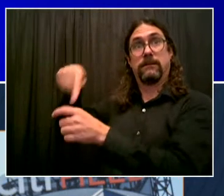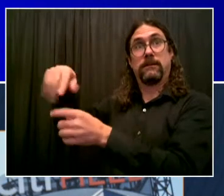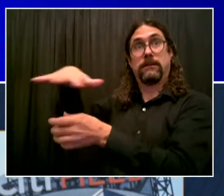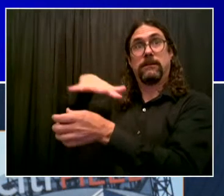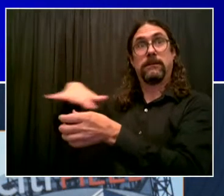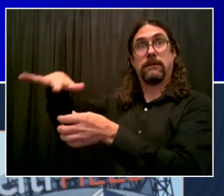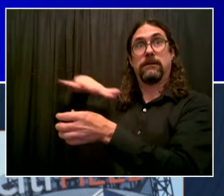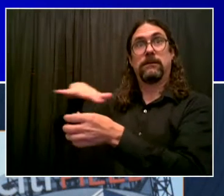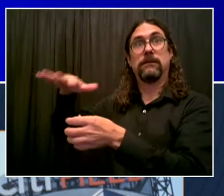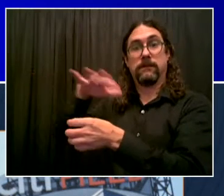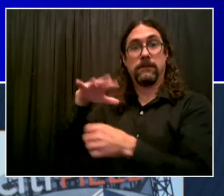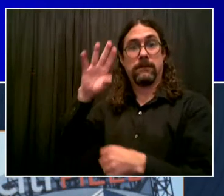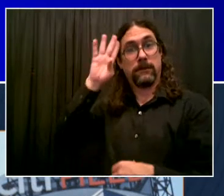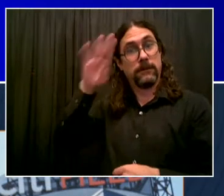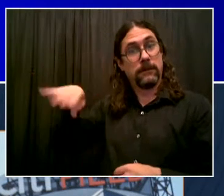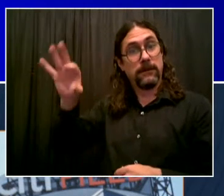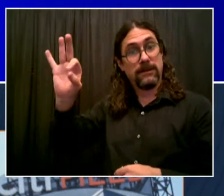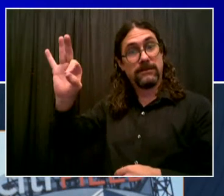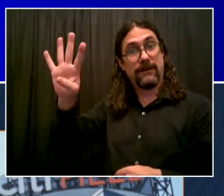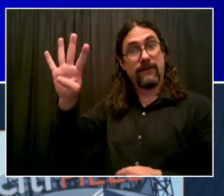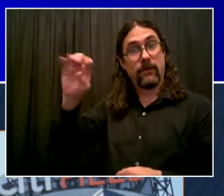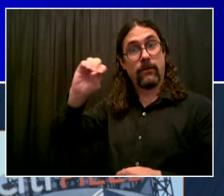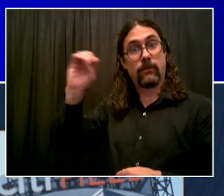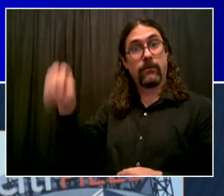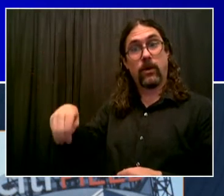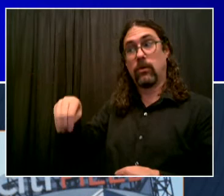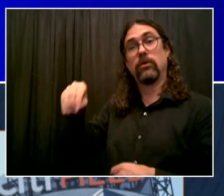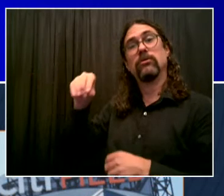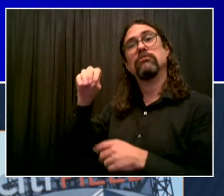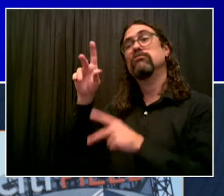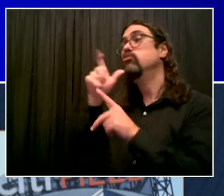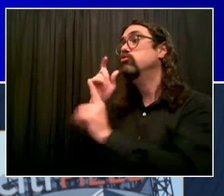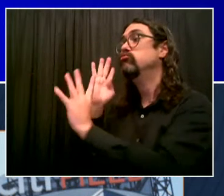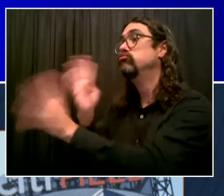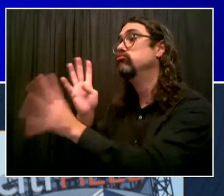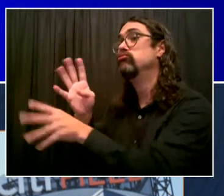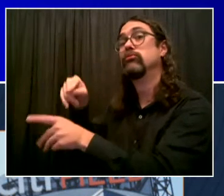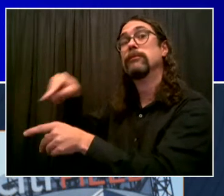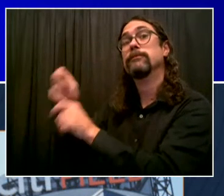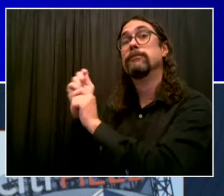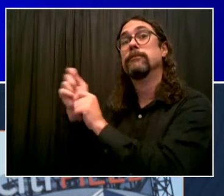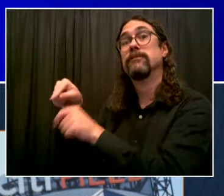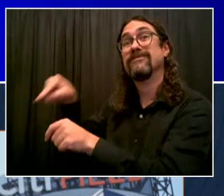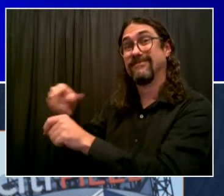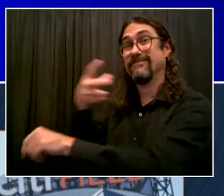OF THE RECIPIENTS AT CITI FIELD.